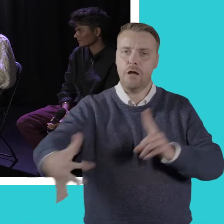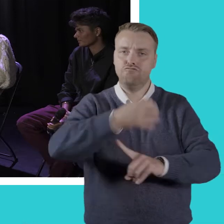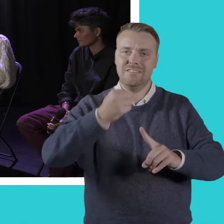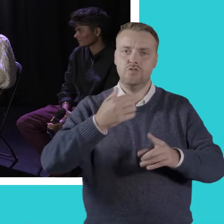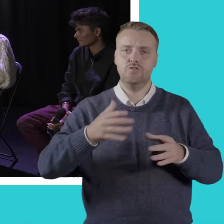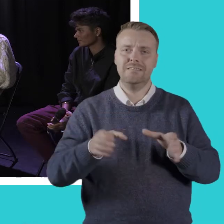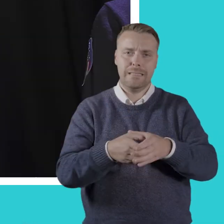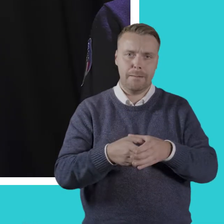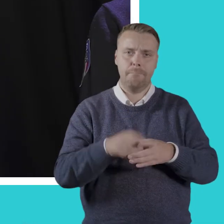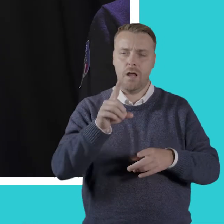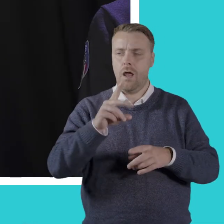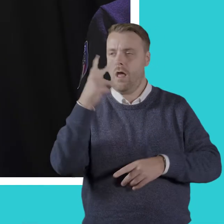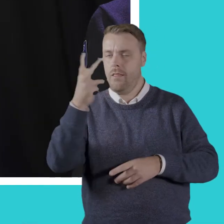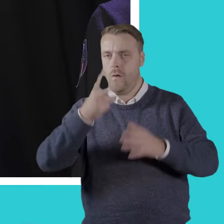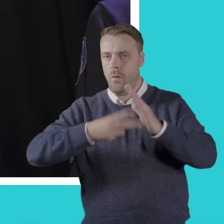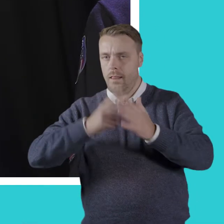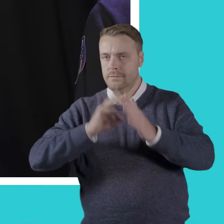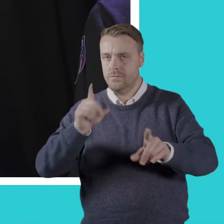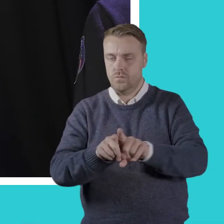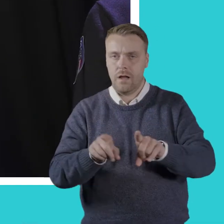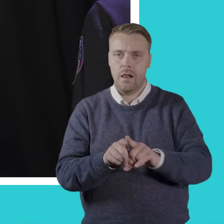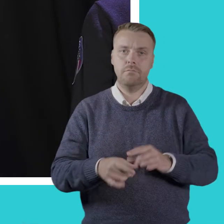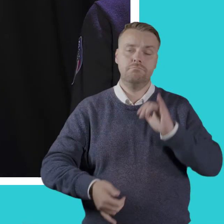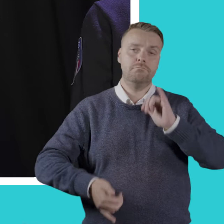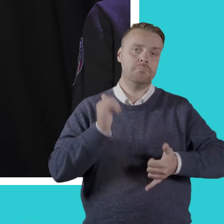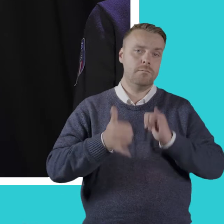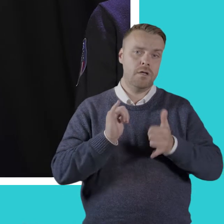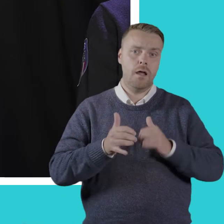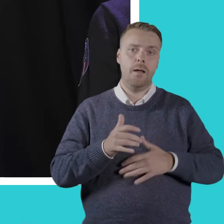black and brown organizations. And they are sometimes they are places probably where I've